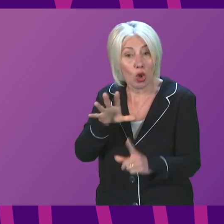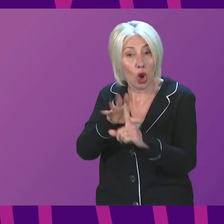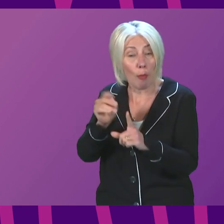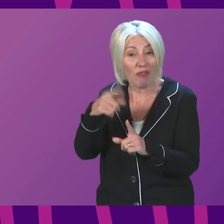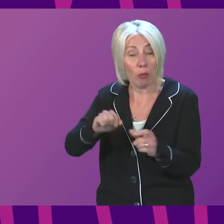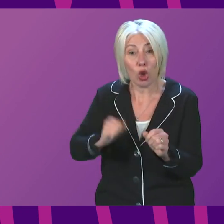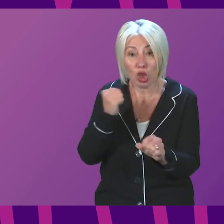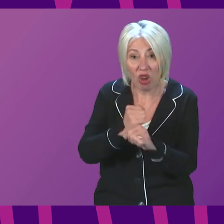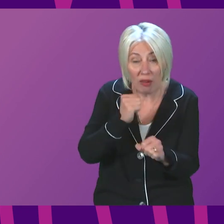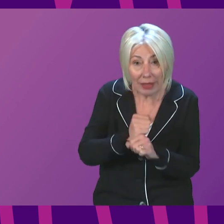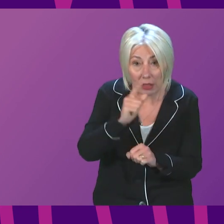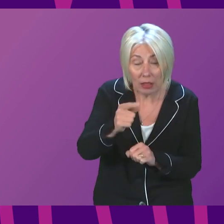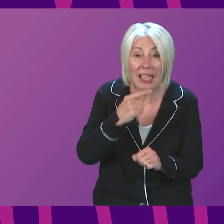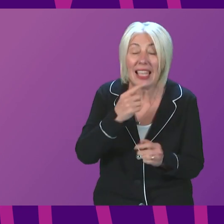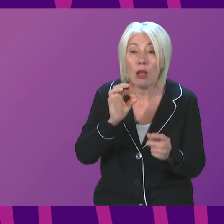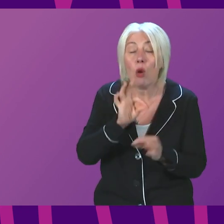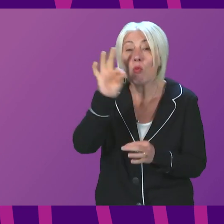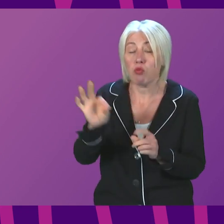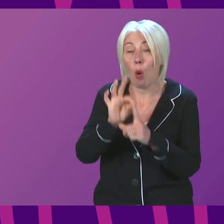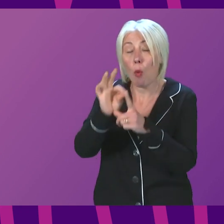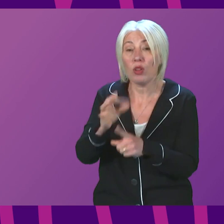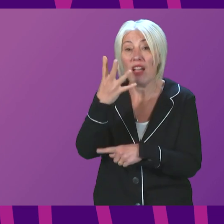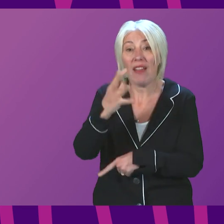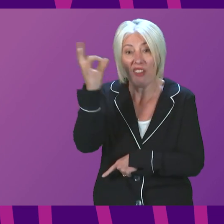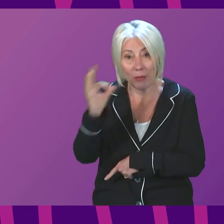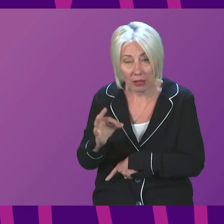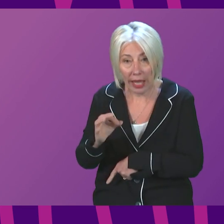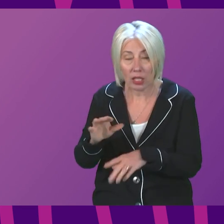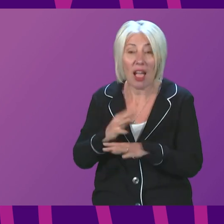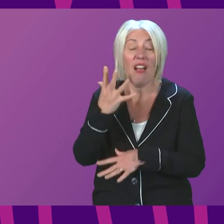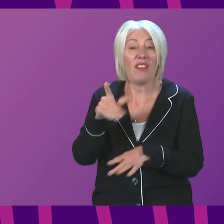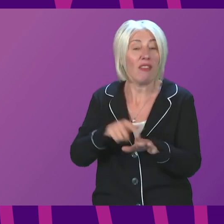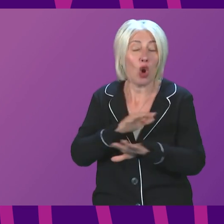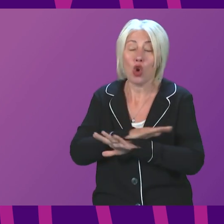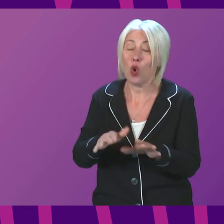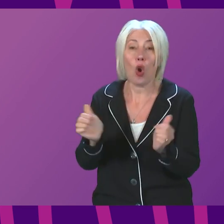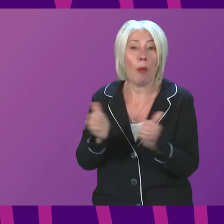hat and propose 5 per cent, along with a five-year no-compulsory-redundancy agreement”.